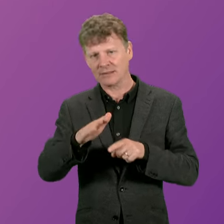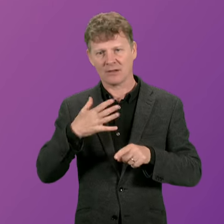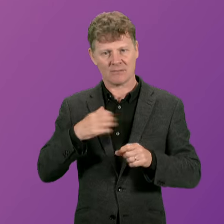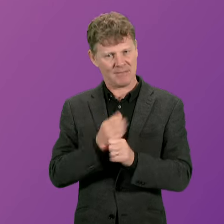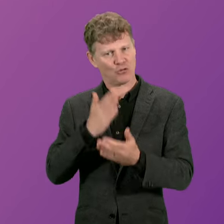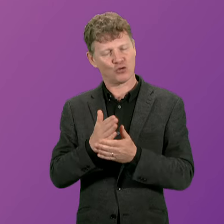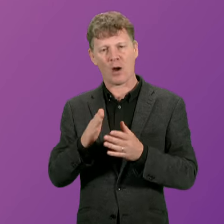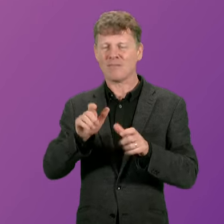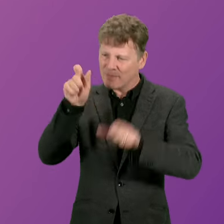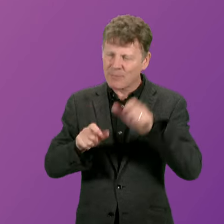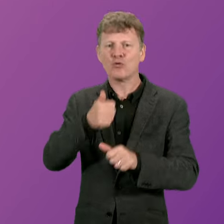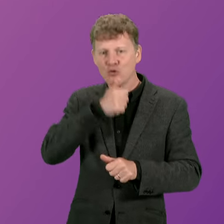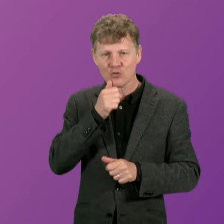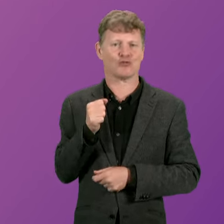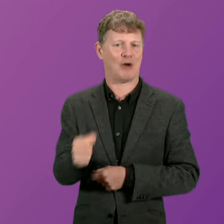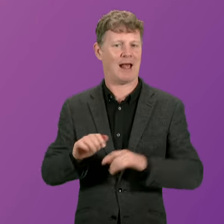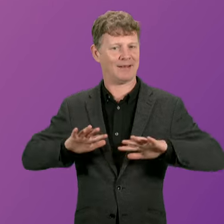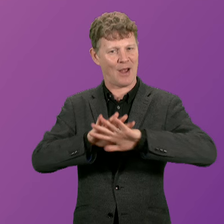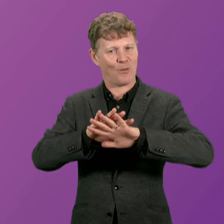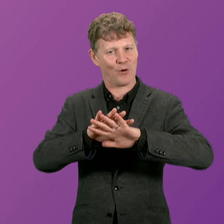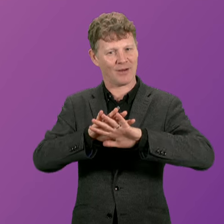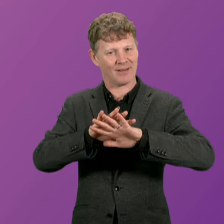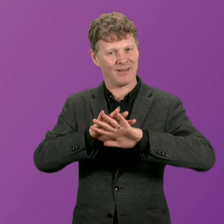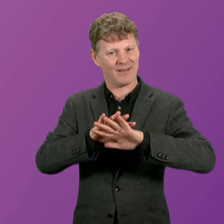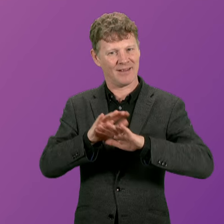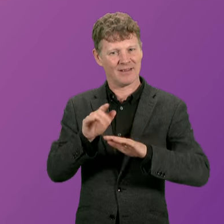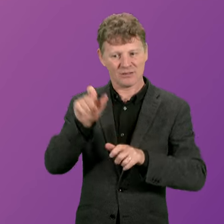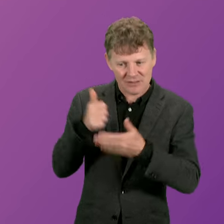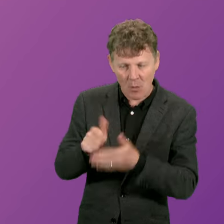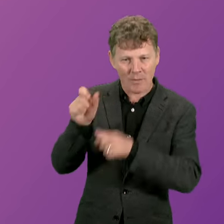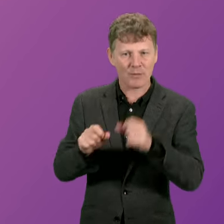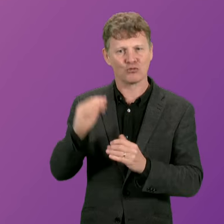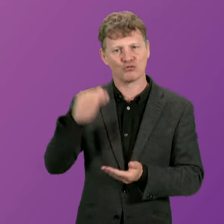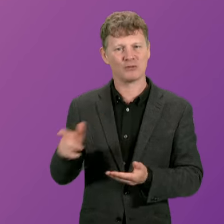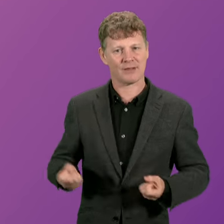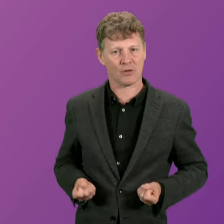network and that people are supported to reduce their on-going living costs.